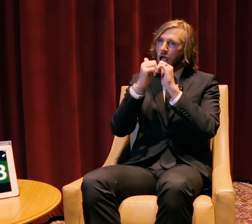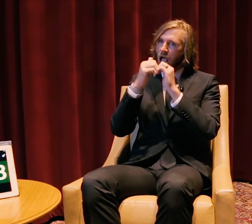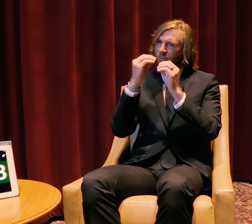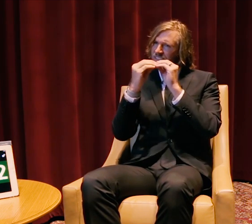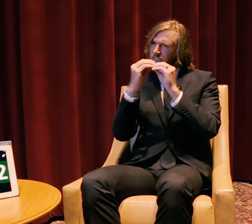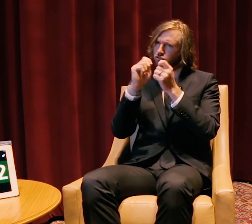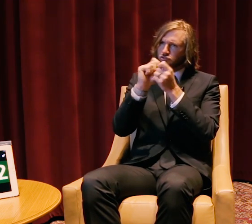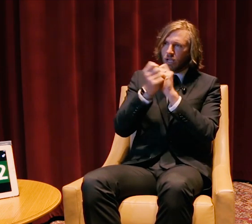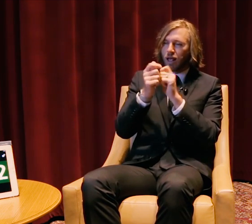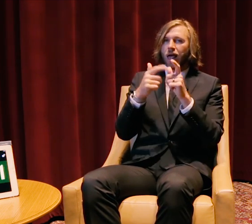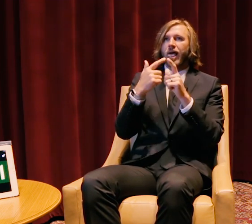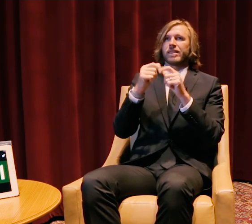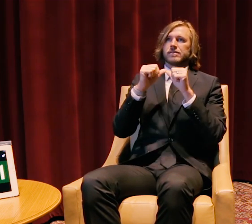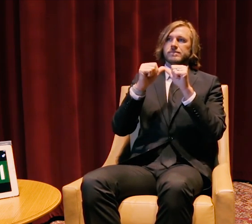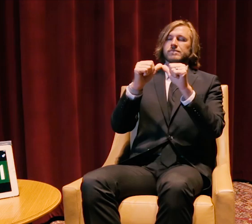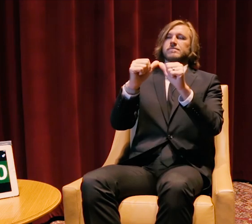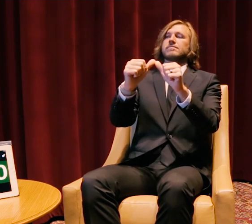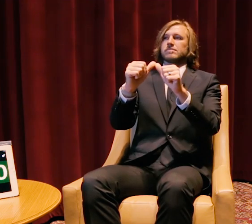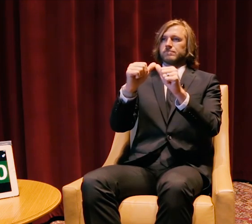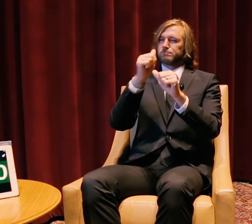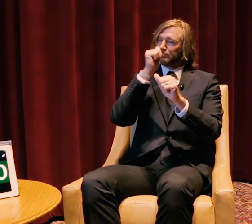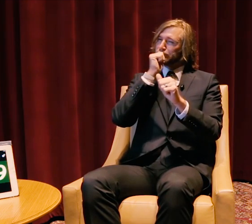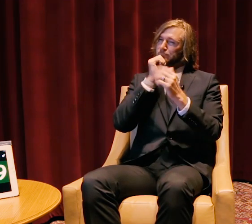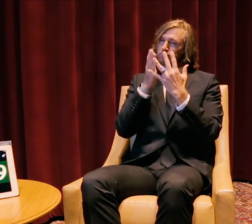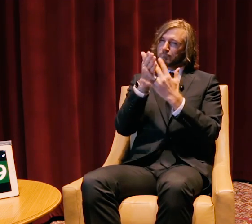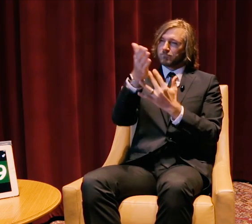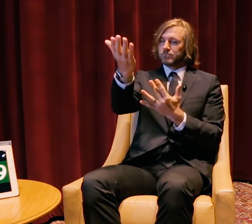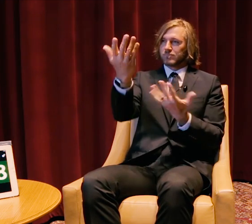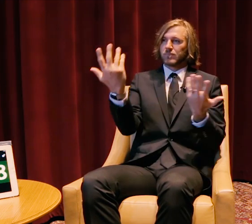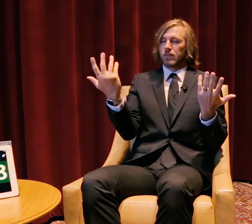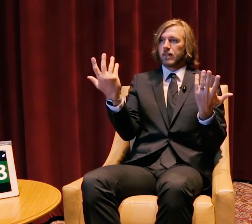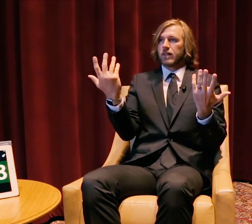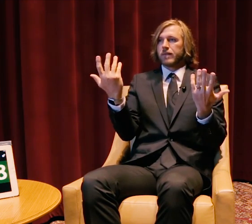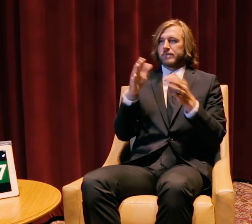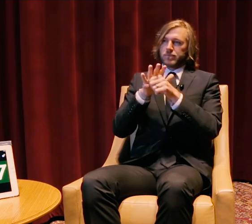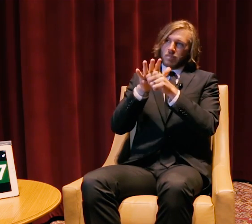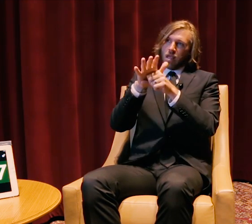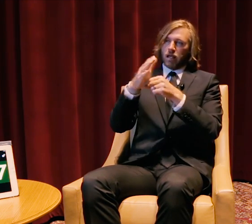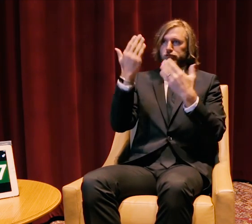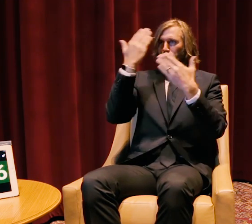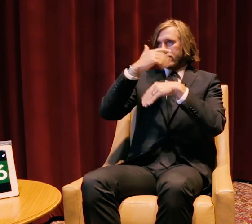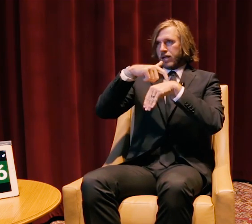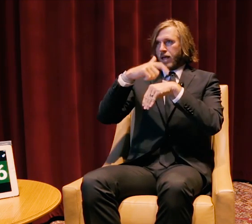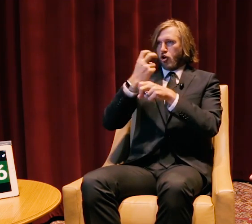those failures and then continue to persevere. I mean, there's, you know, plenty of dark times